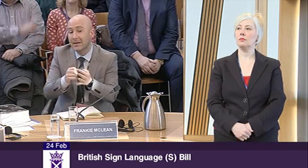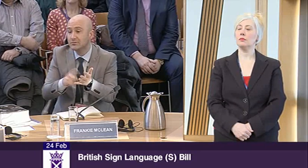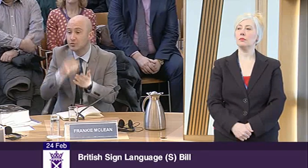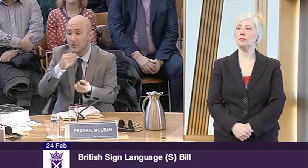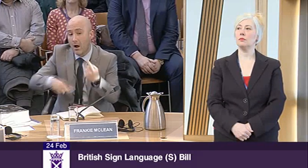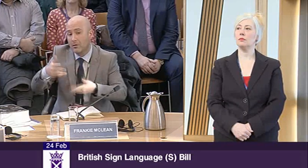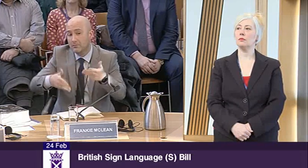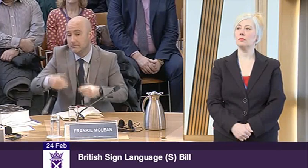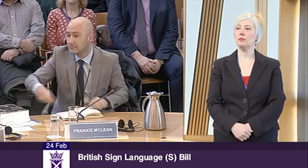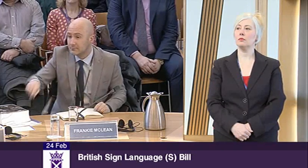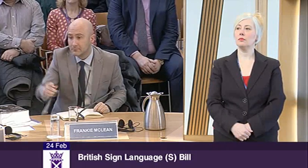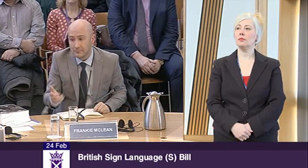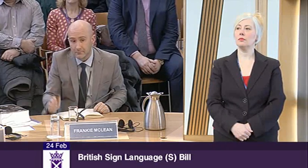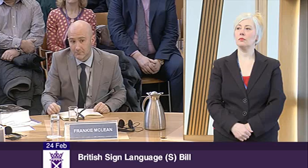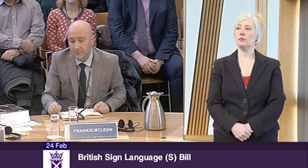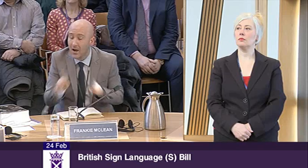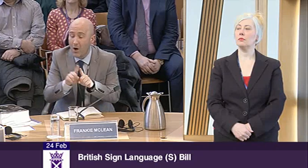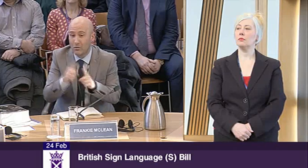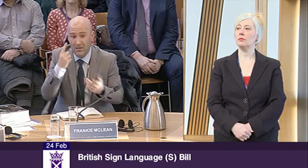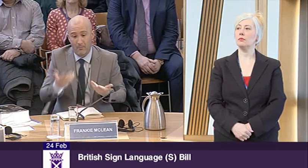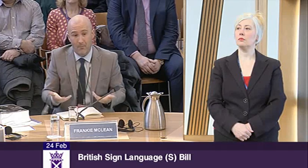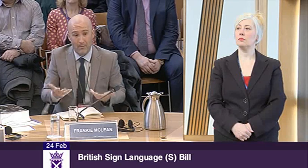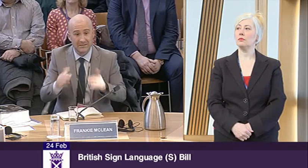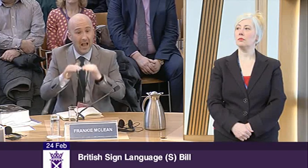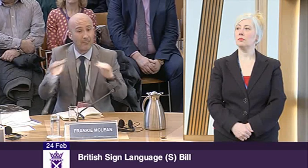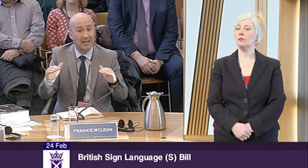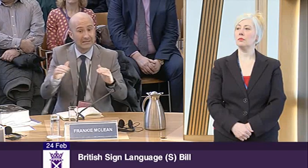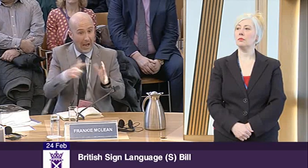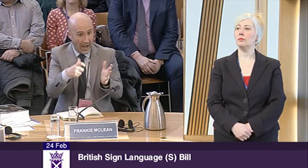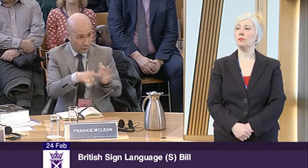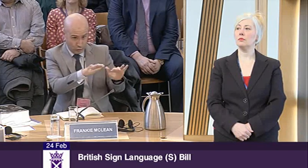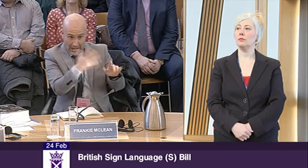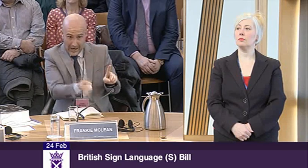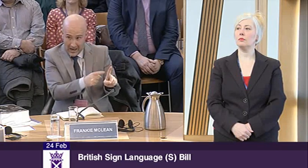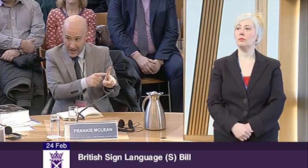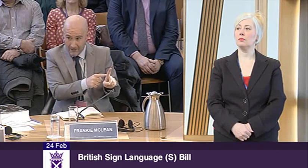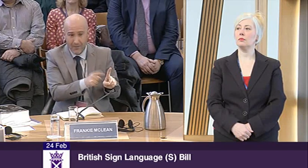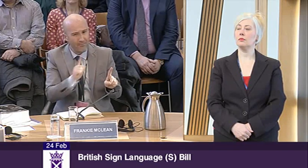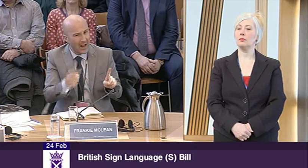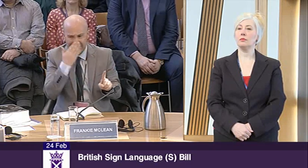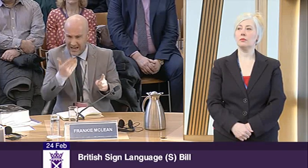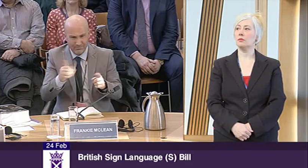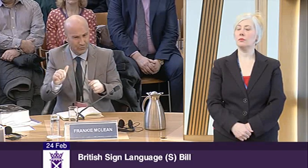provide a better opportunity for us to access the services that we need.